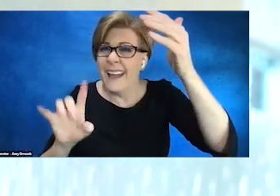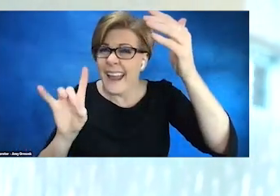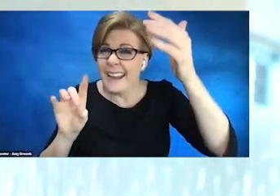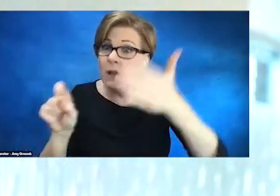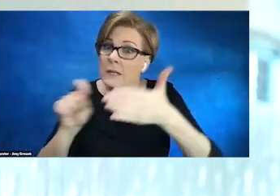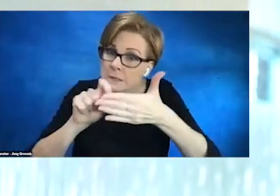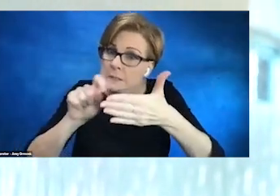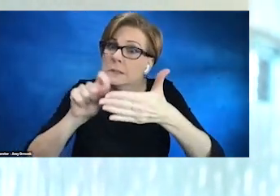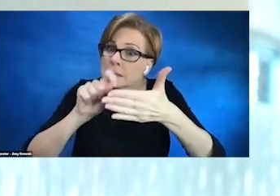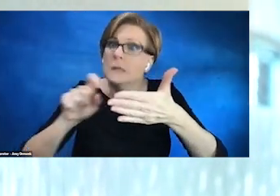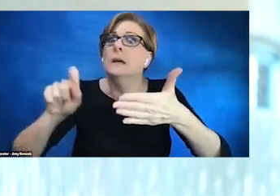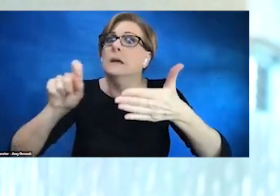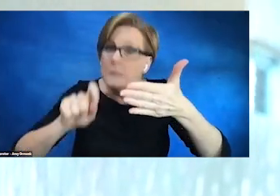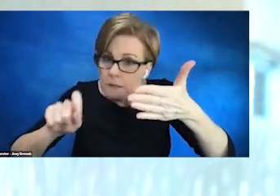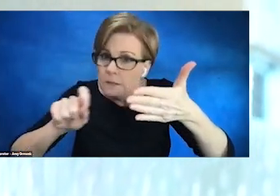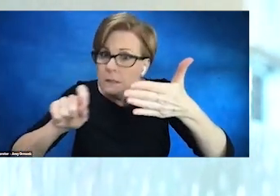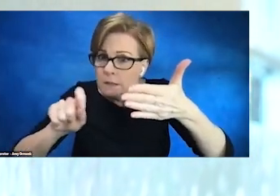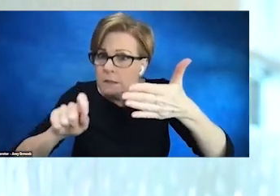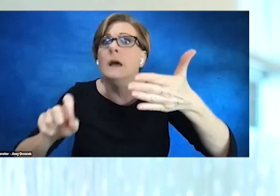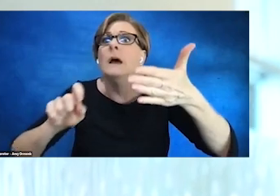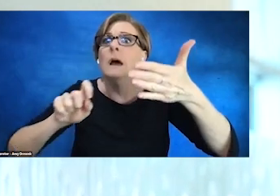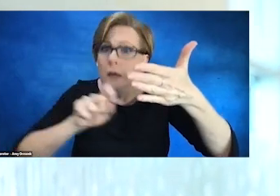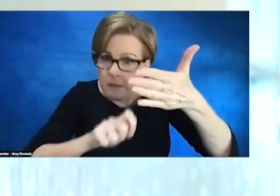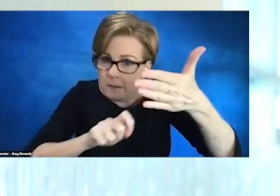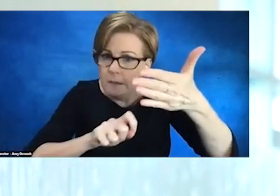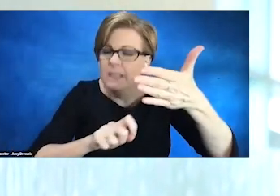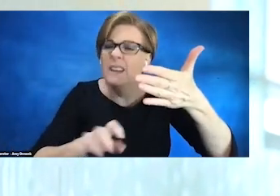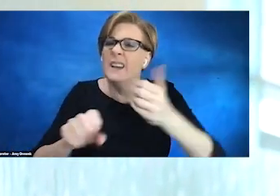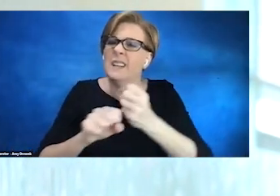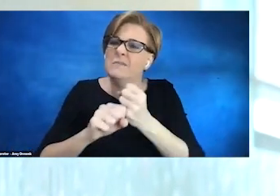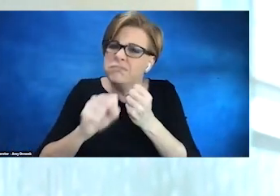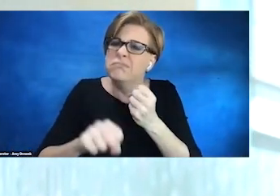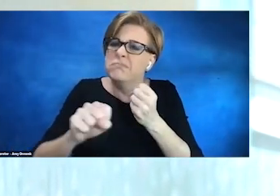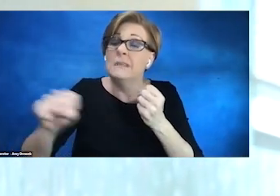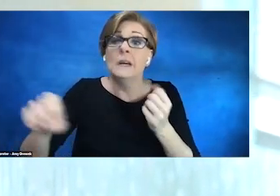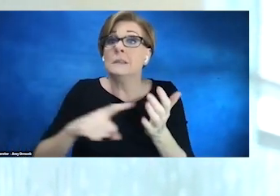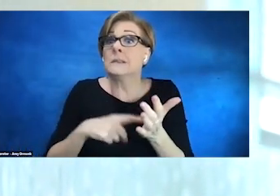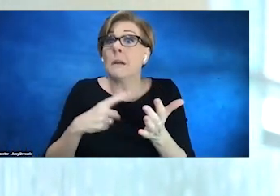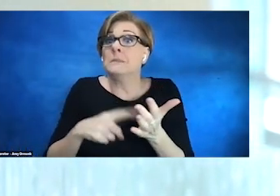you're filling in every single oval that could take a lot of time and then sometimes voters then